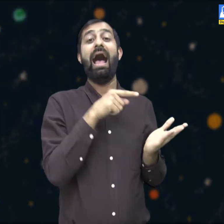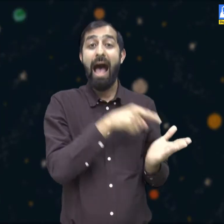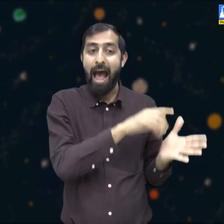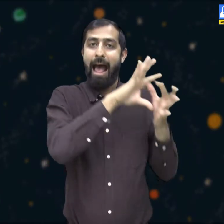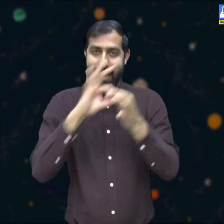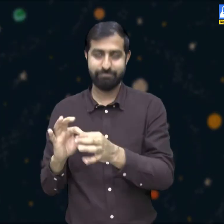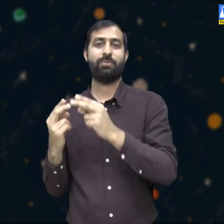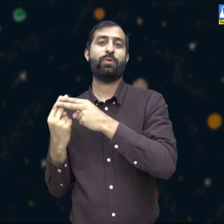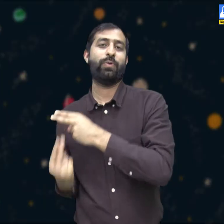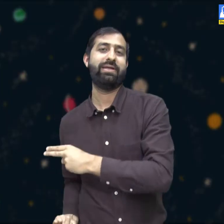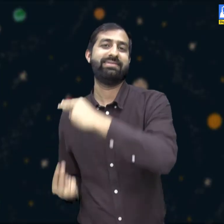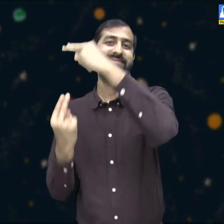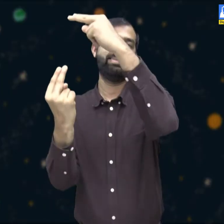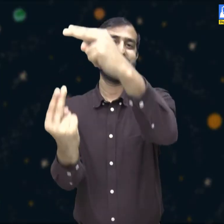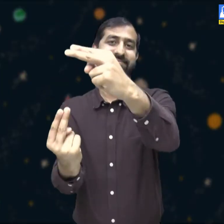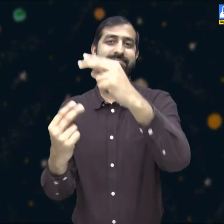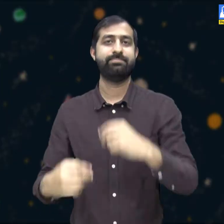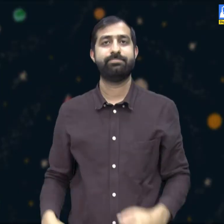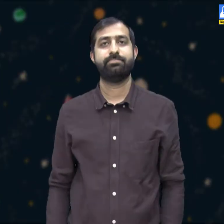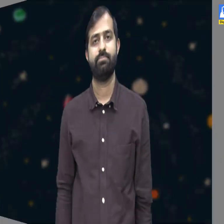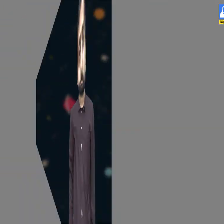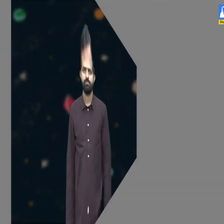So this story is about a book that saved the earth.